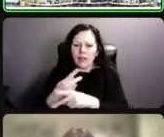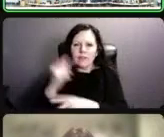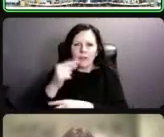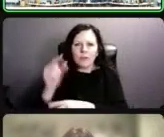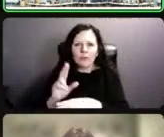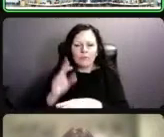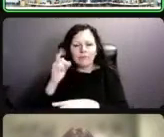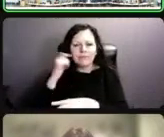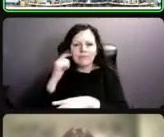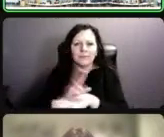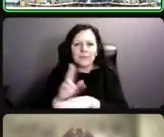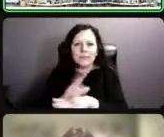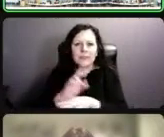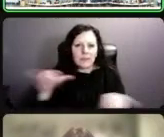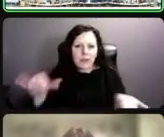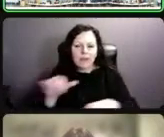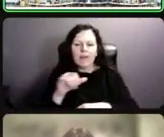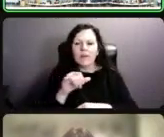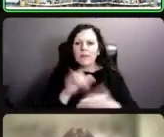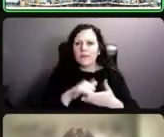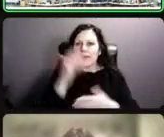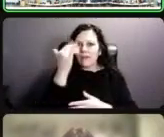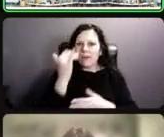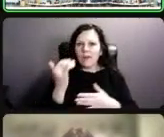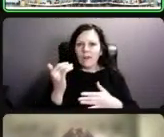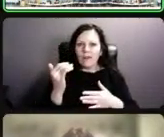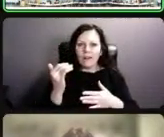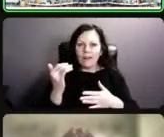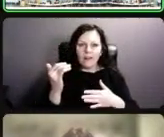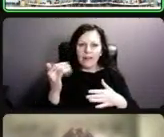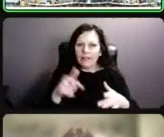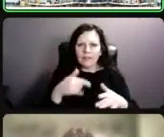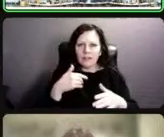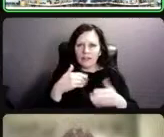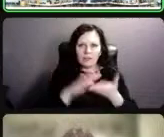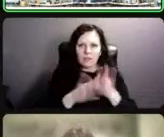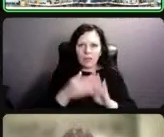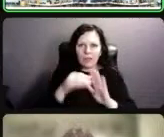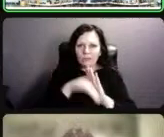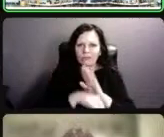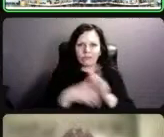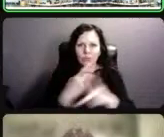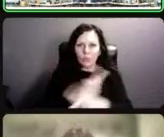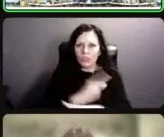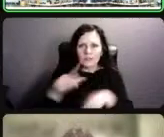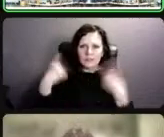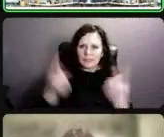THERE ARE JUST MORE AND MORE